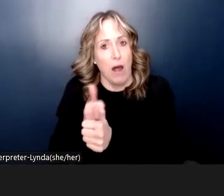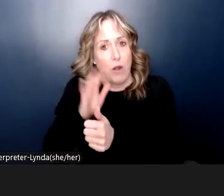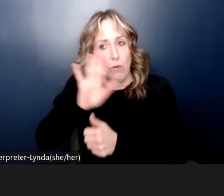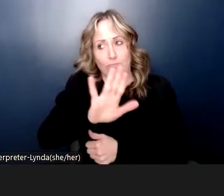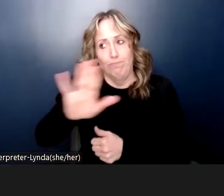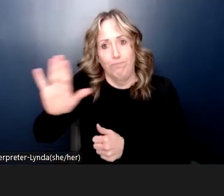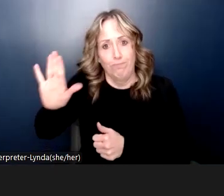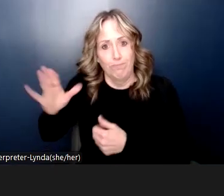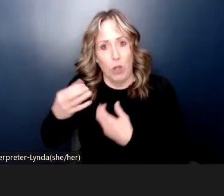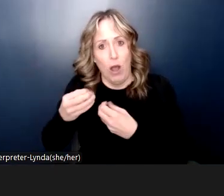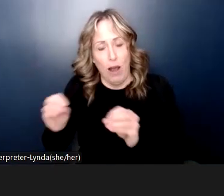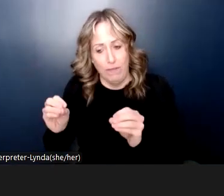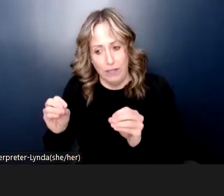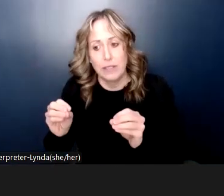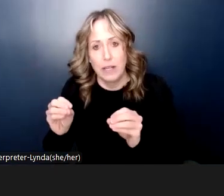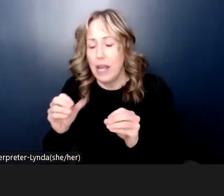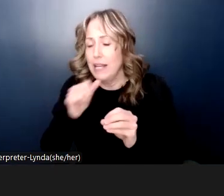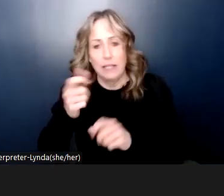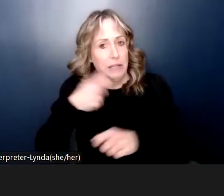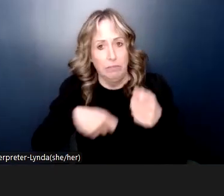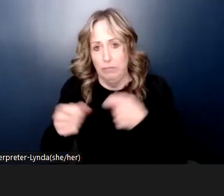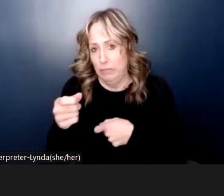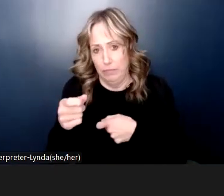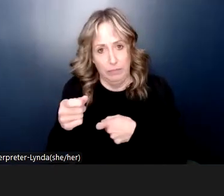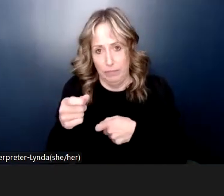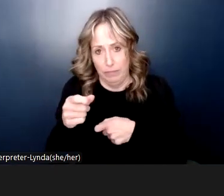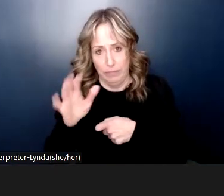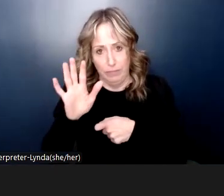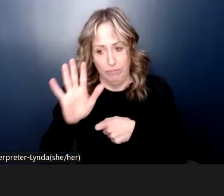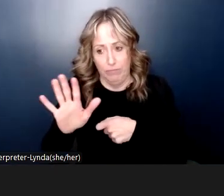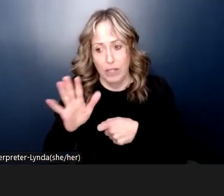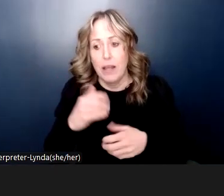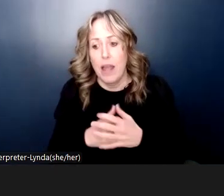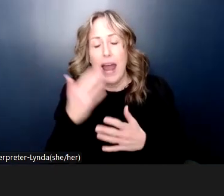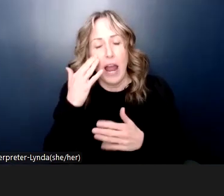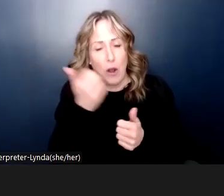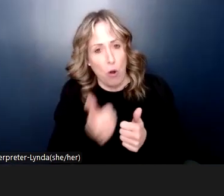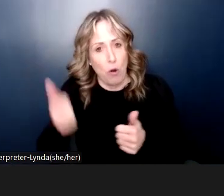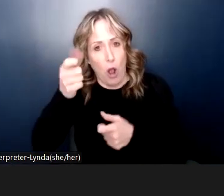It doesn't replace any of that. And you don't need that. And I know controllers will be issuing for more guidance with them.